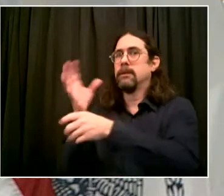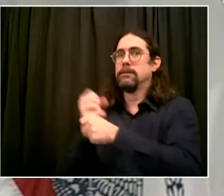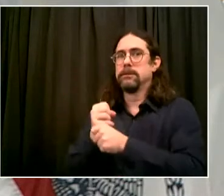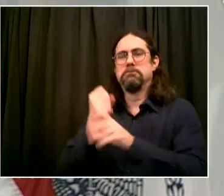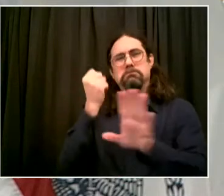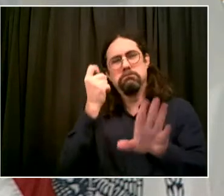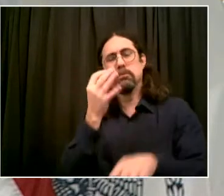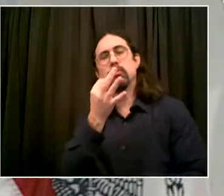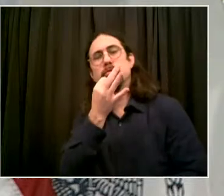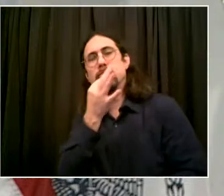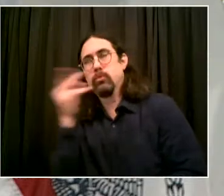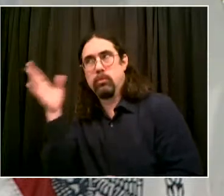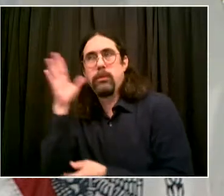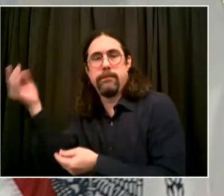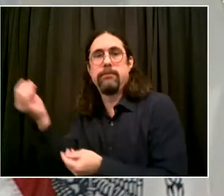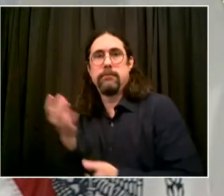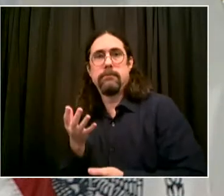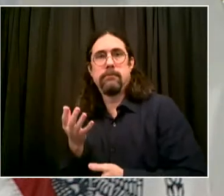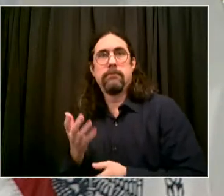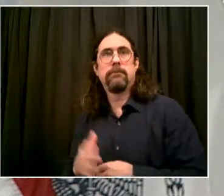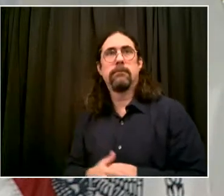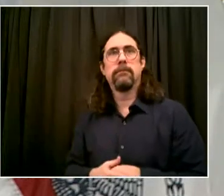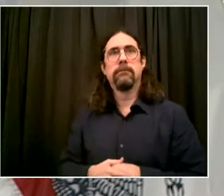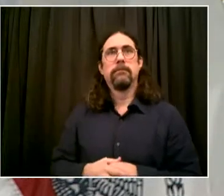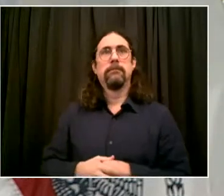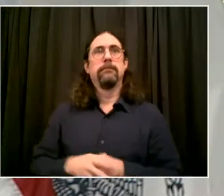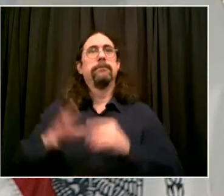SCHEDULE APPOINTMENTS ACCORDINGLY. AMEN. KATIE FROM